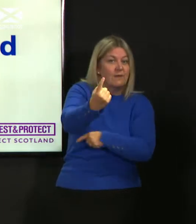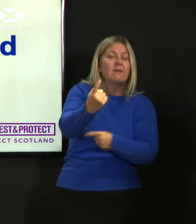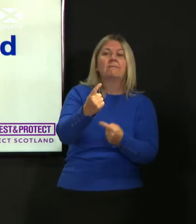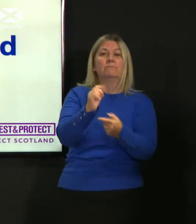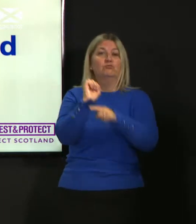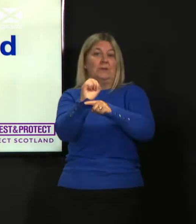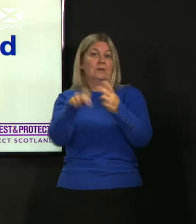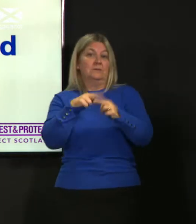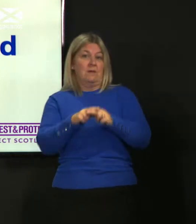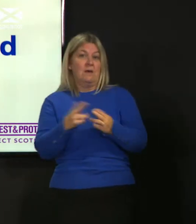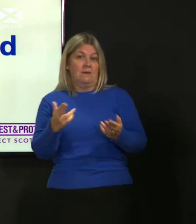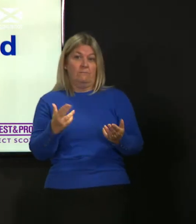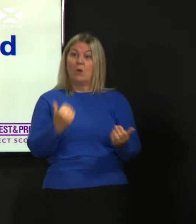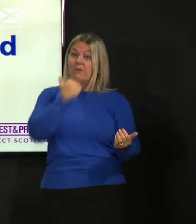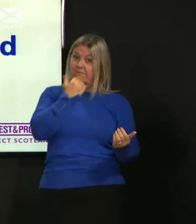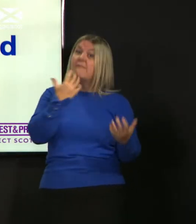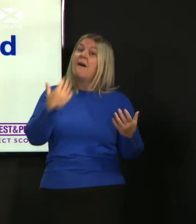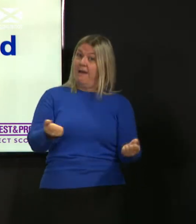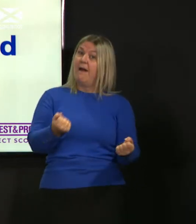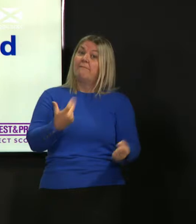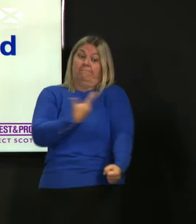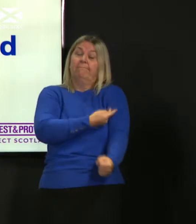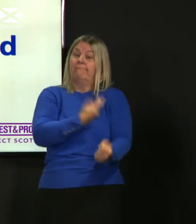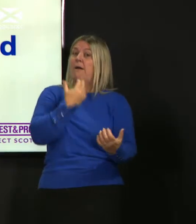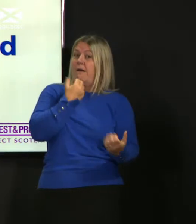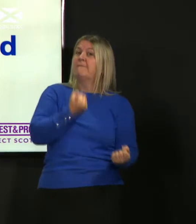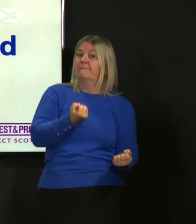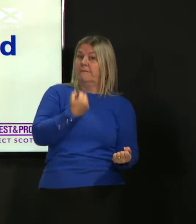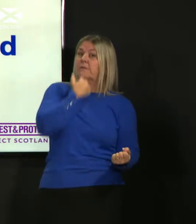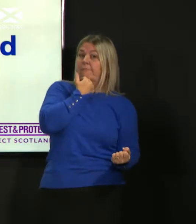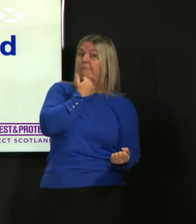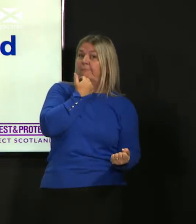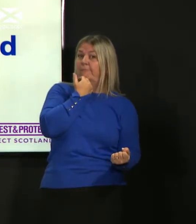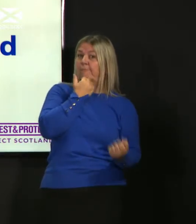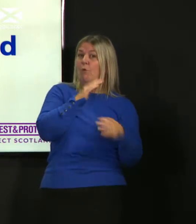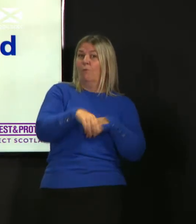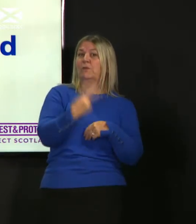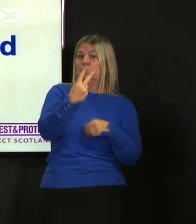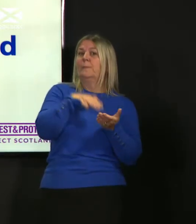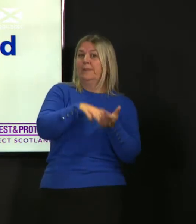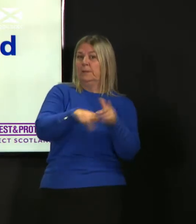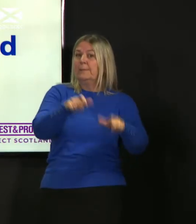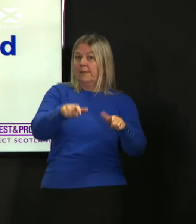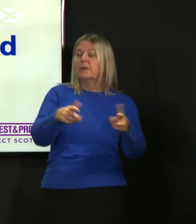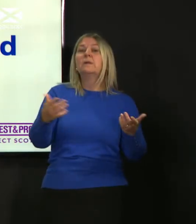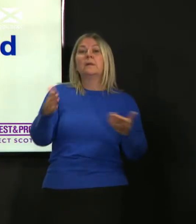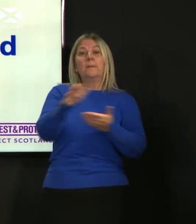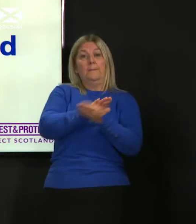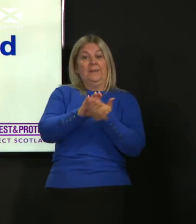enough vaccine for everyone who is eligible and by delivering the program nationwide in two phases.